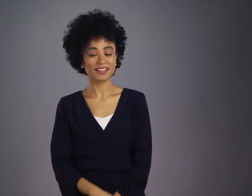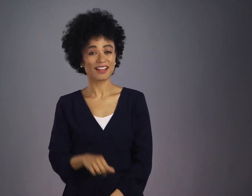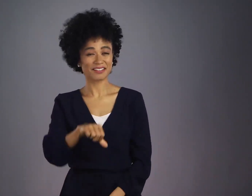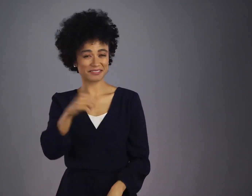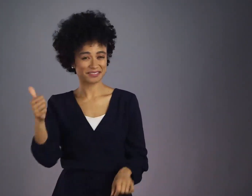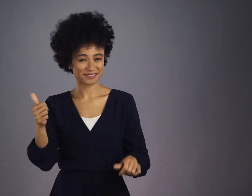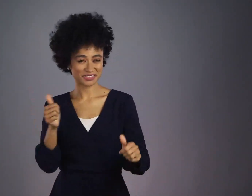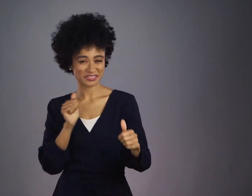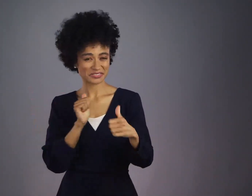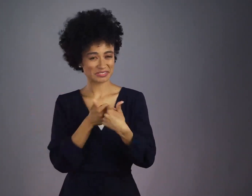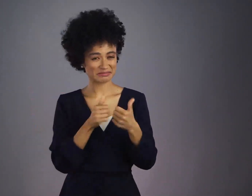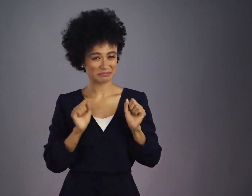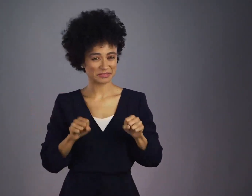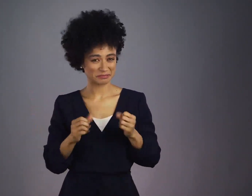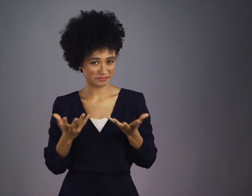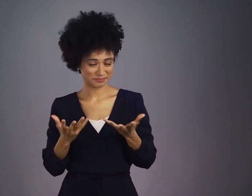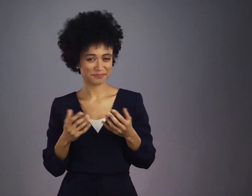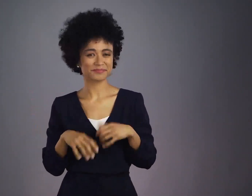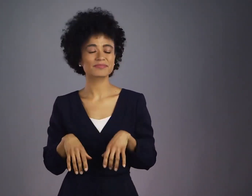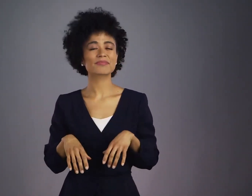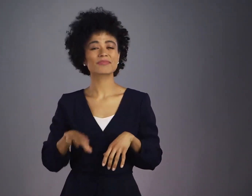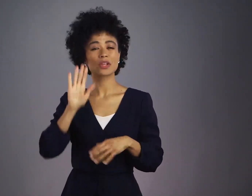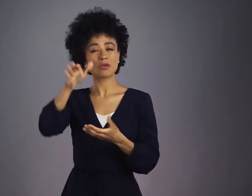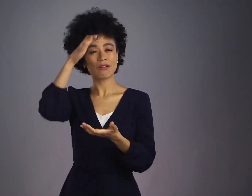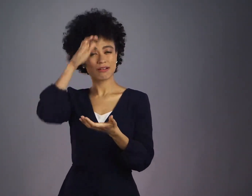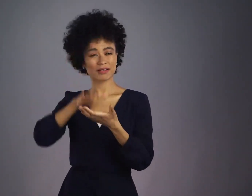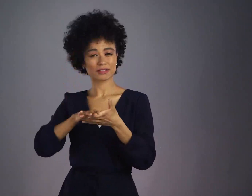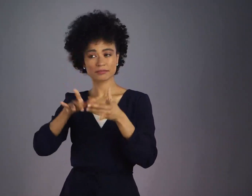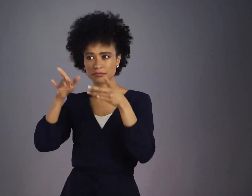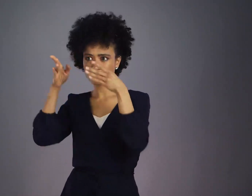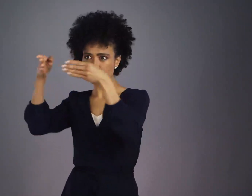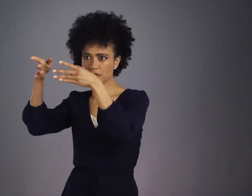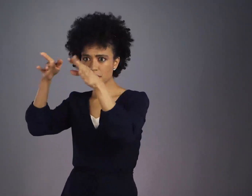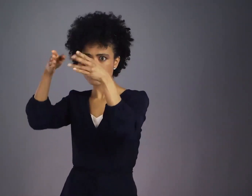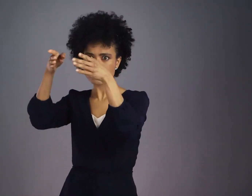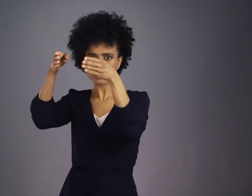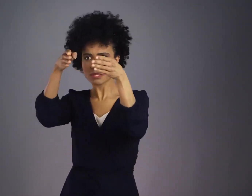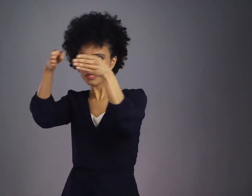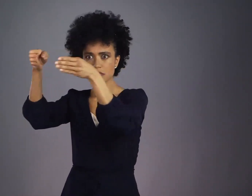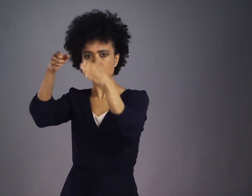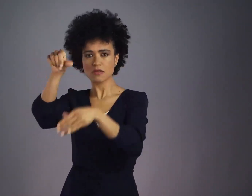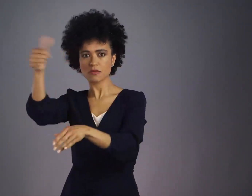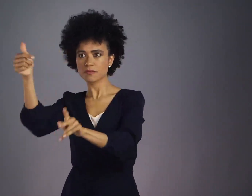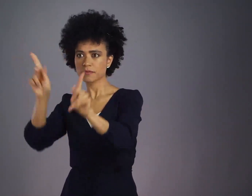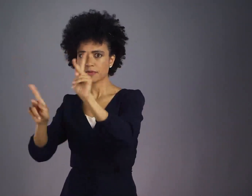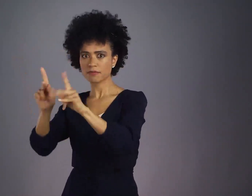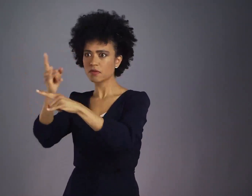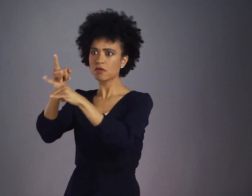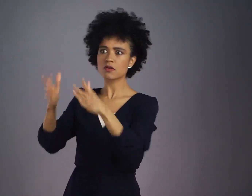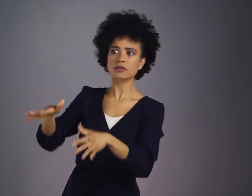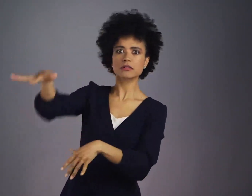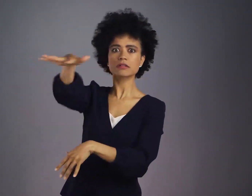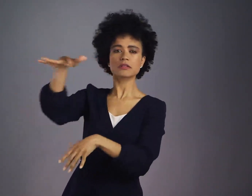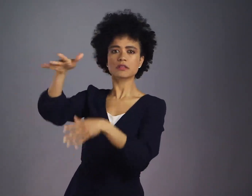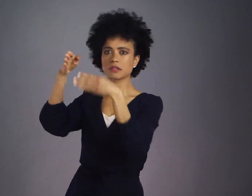Still another difficulty is that you may become jealous of the attention he bestows on other people, especially alcoholics.